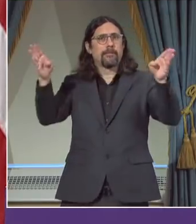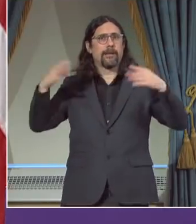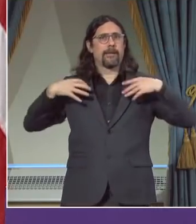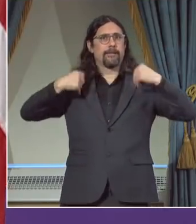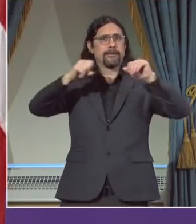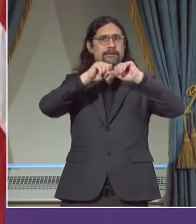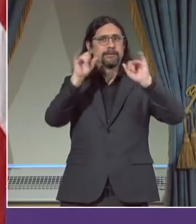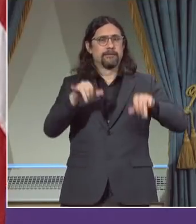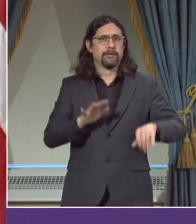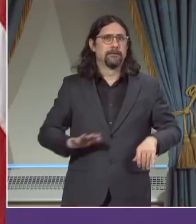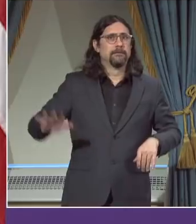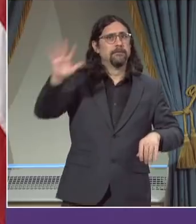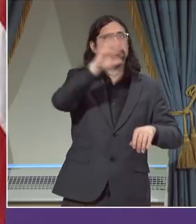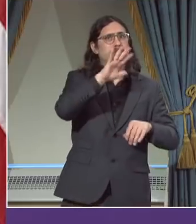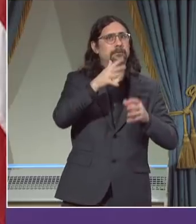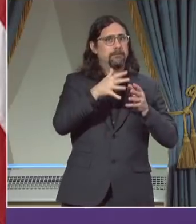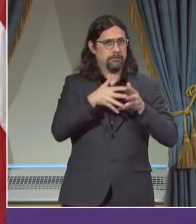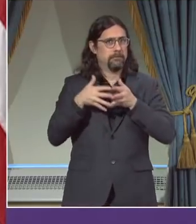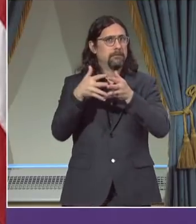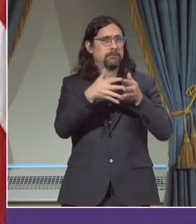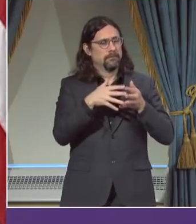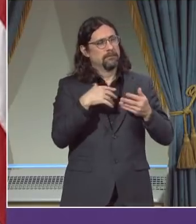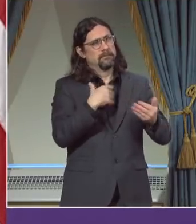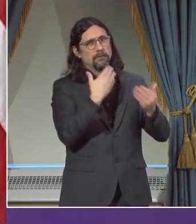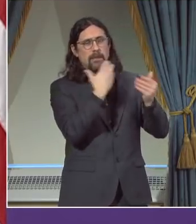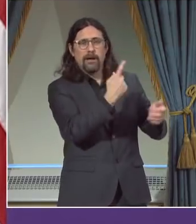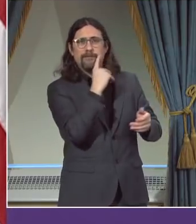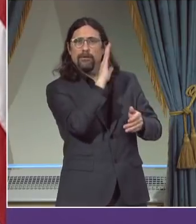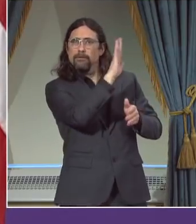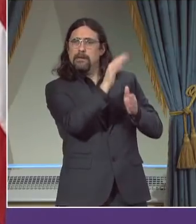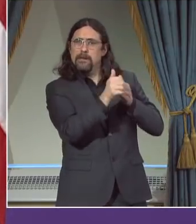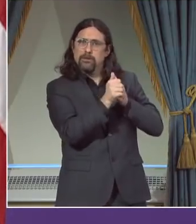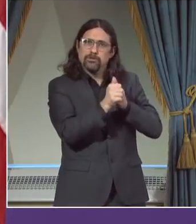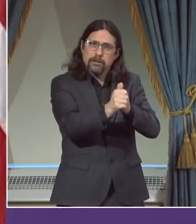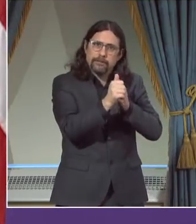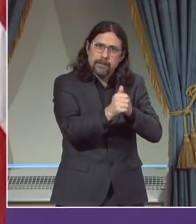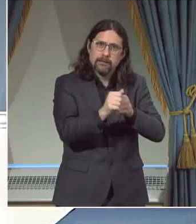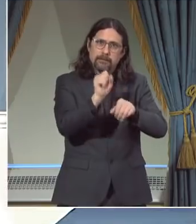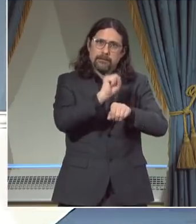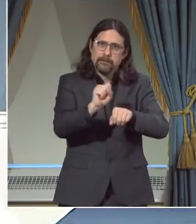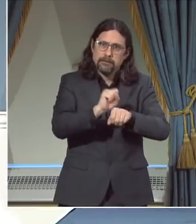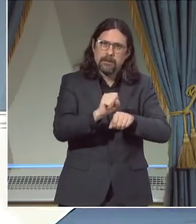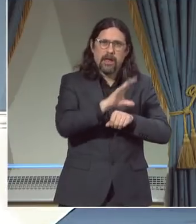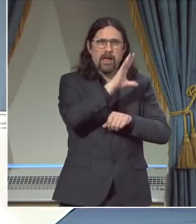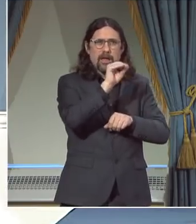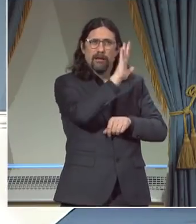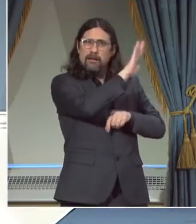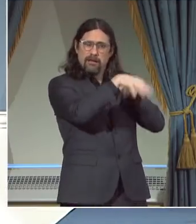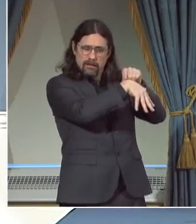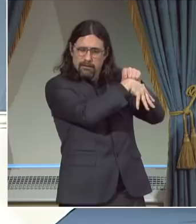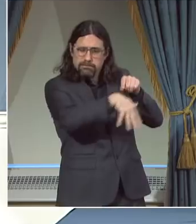THE BIGGEST BLPUICH EATHL CRISIS WE'VE HAD IN PROBABLY A ENCTRYU.